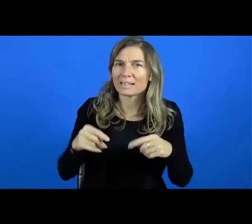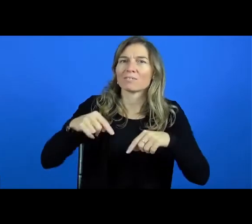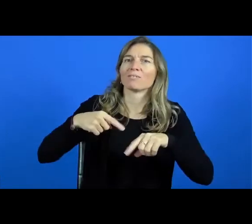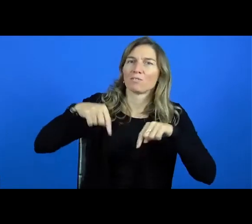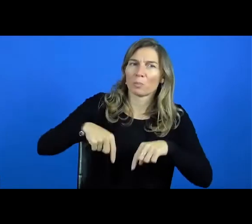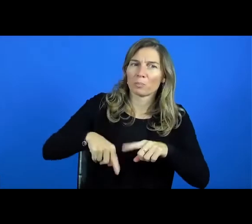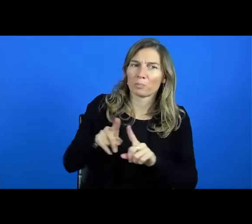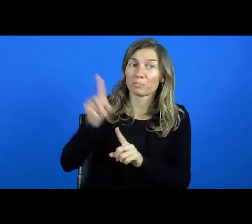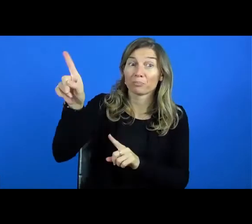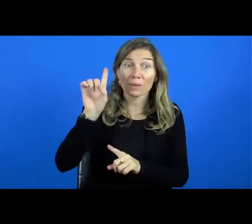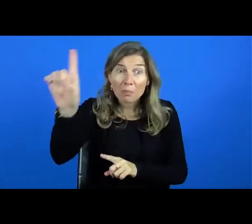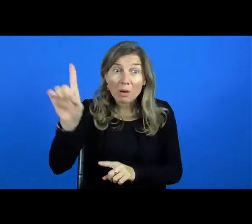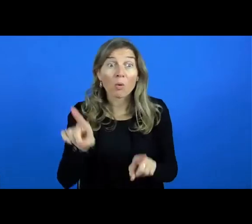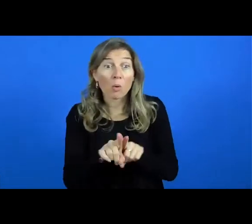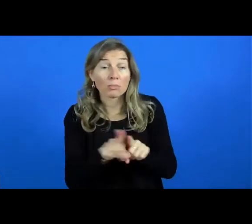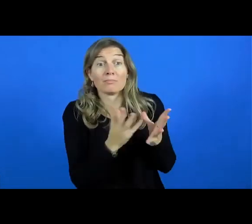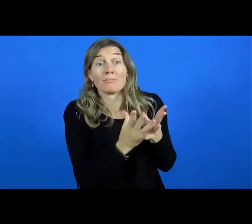but we receive a lot from Spain.